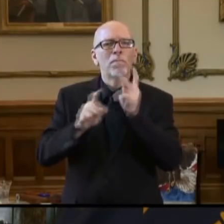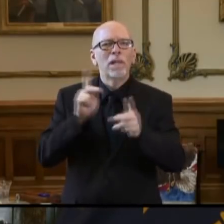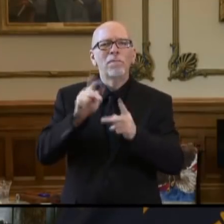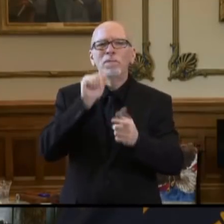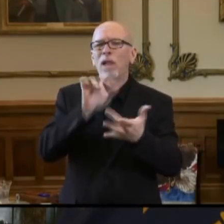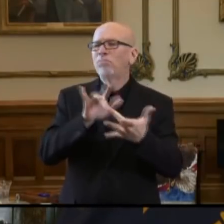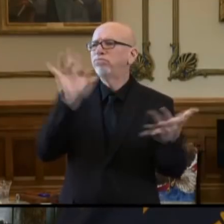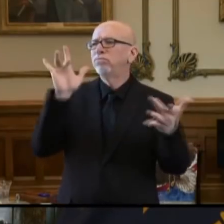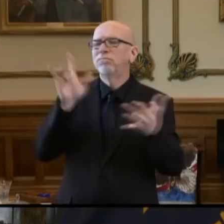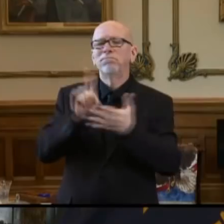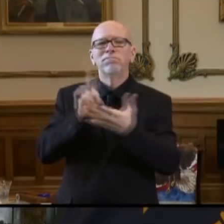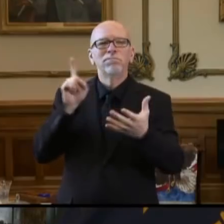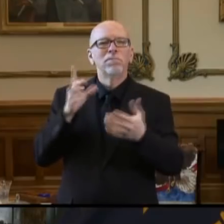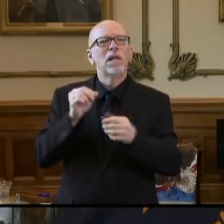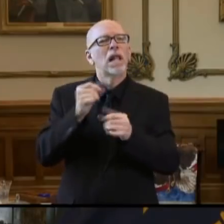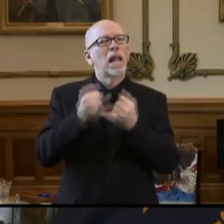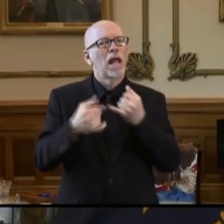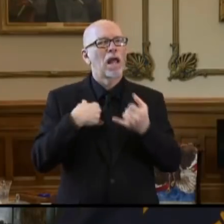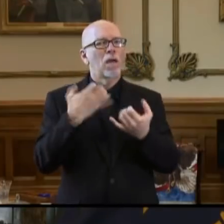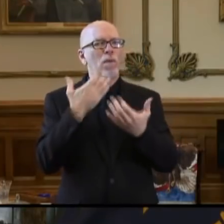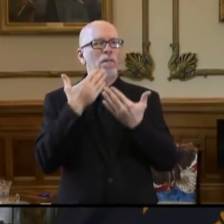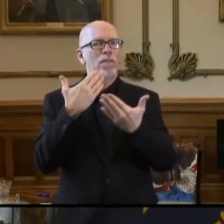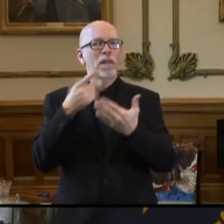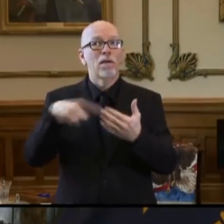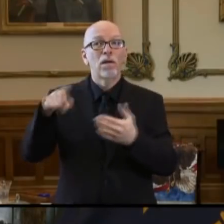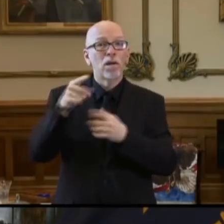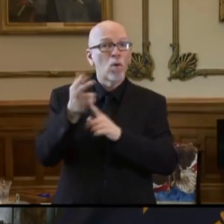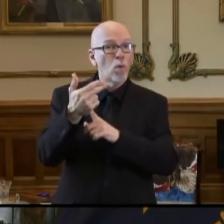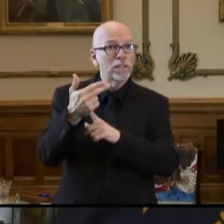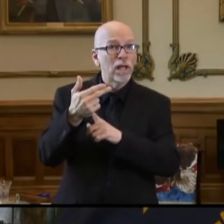WE THAT WE KEEP CONNECTED TO